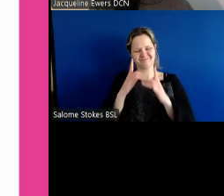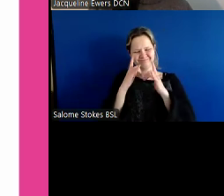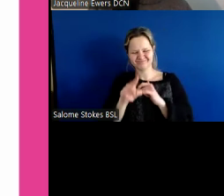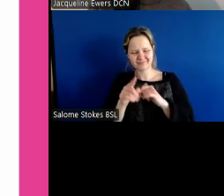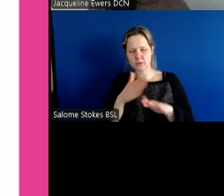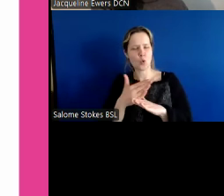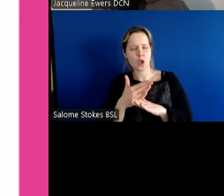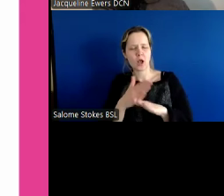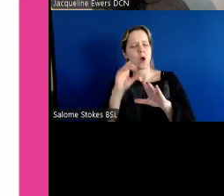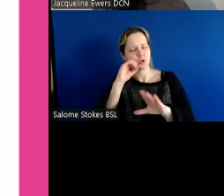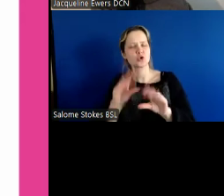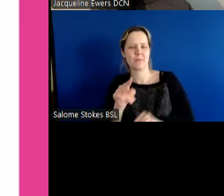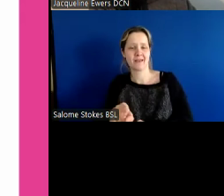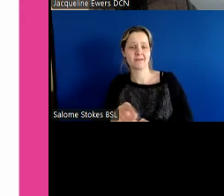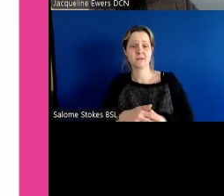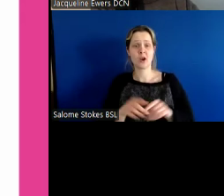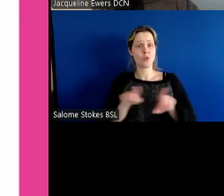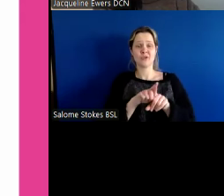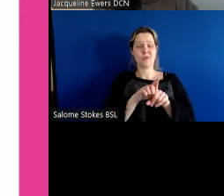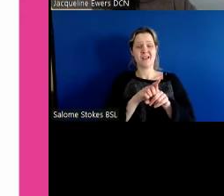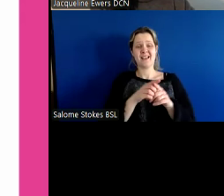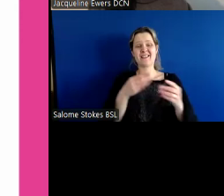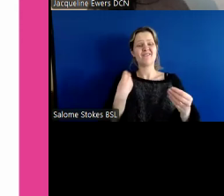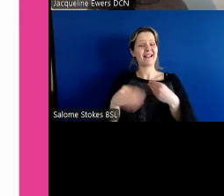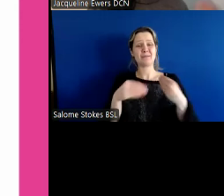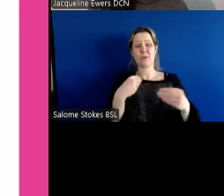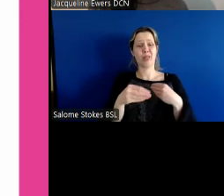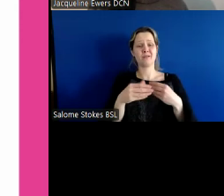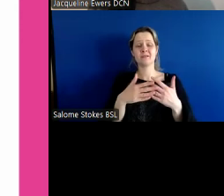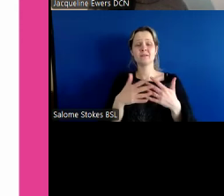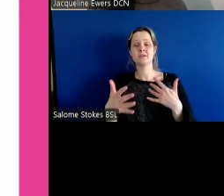Of course, it's infinitely flexible. Whether it's a confirmation, invitation,